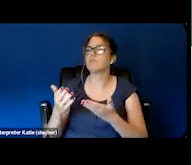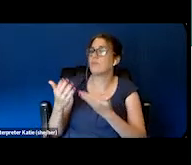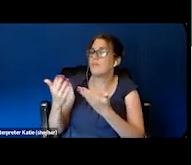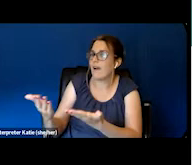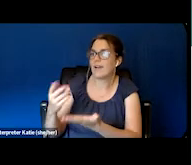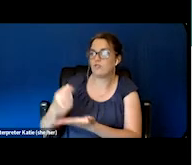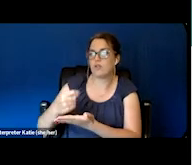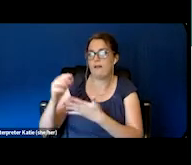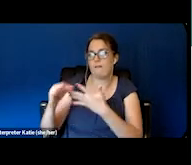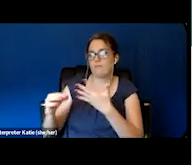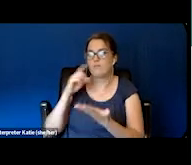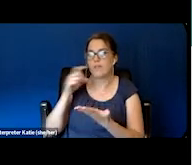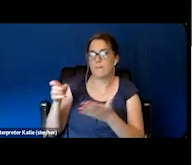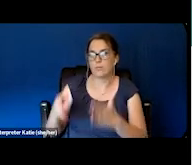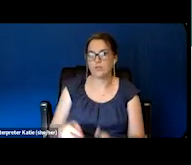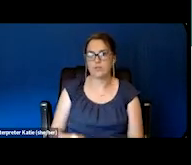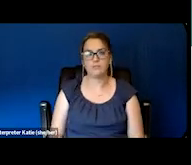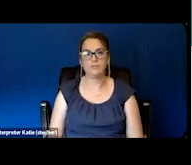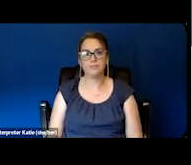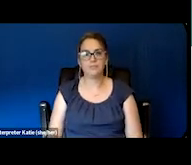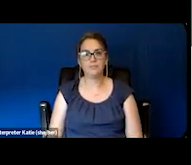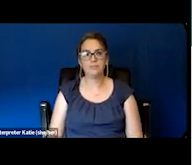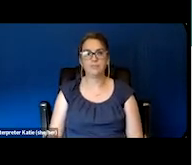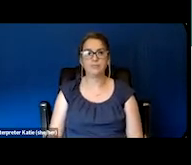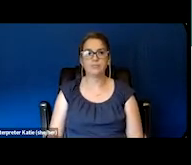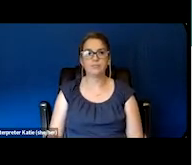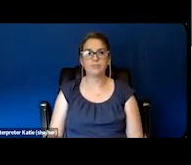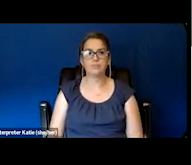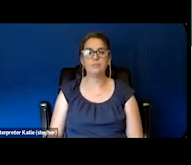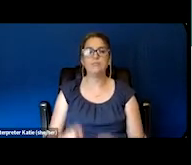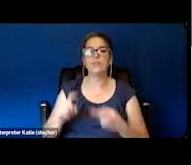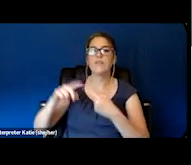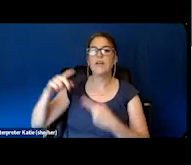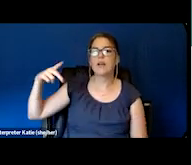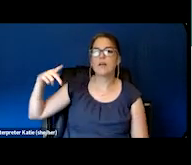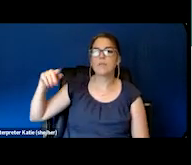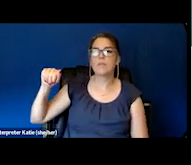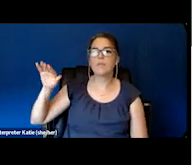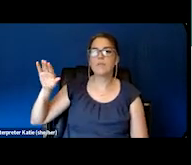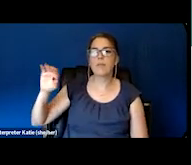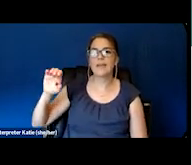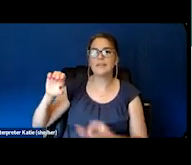So there's the pace and OARS framework, which we talked about before,